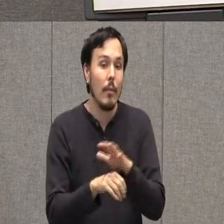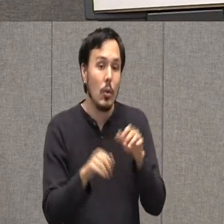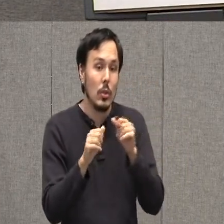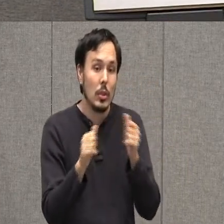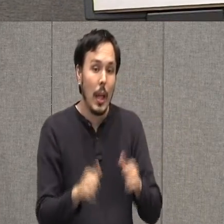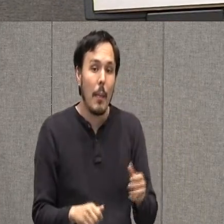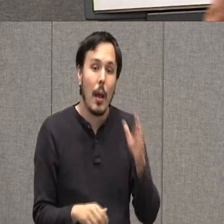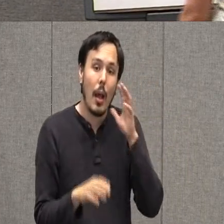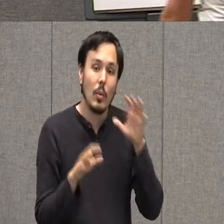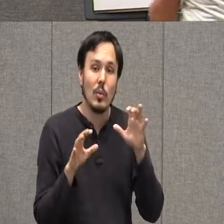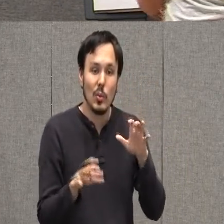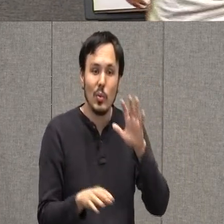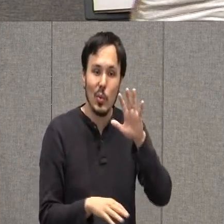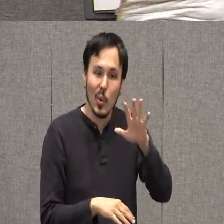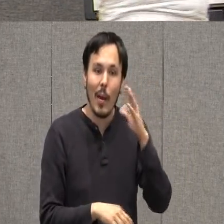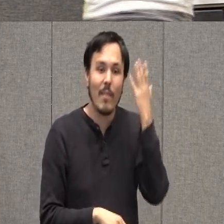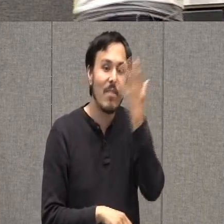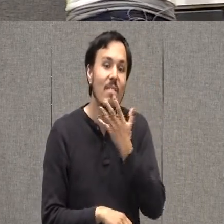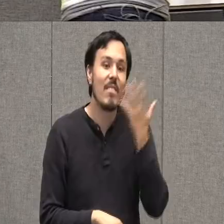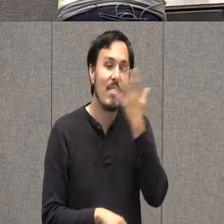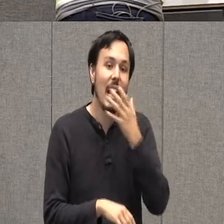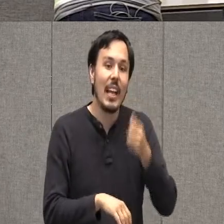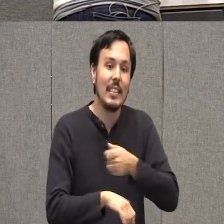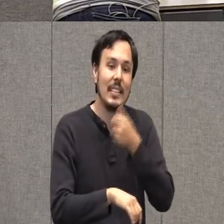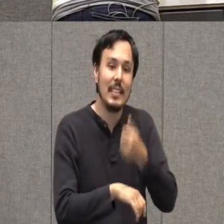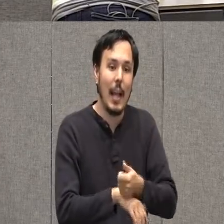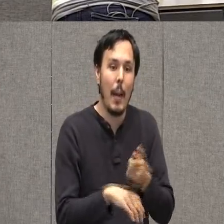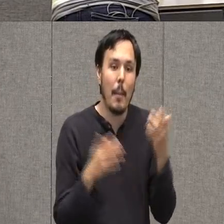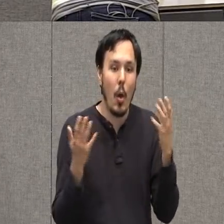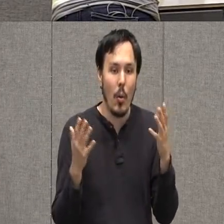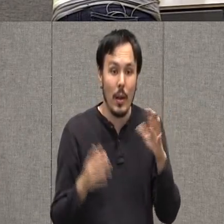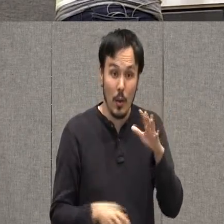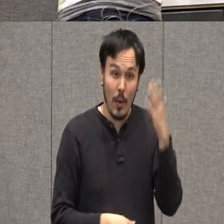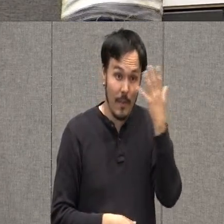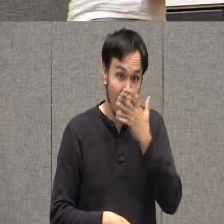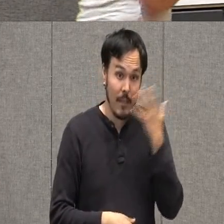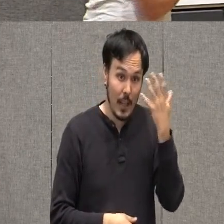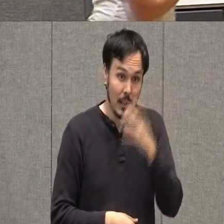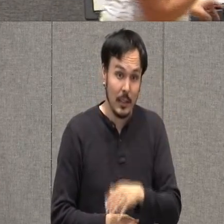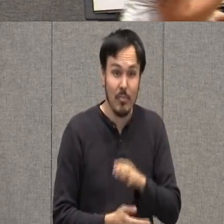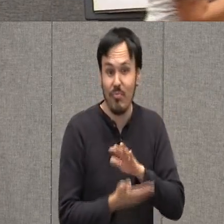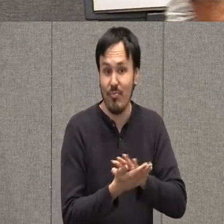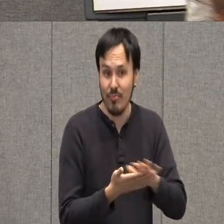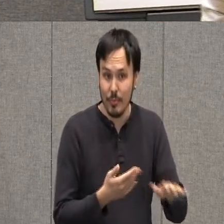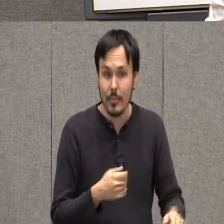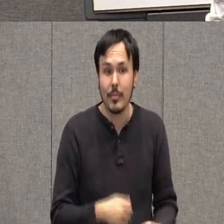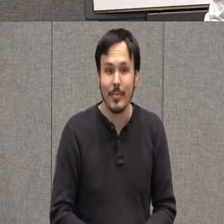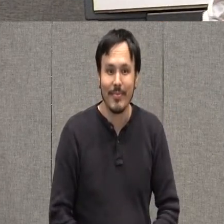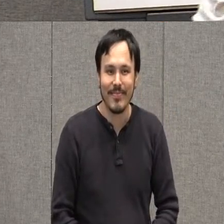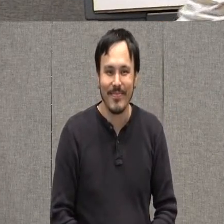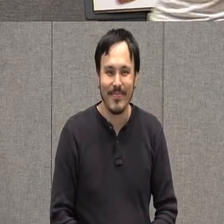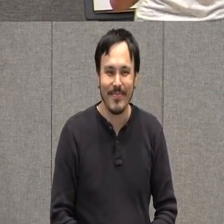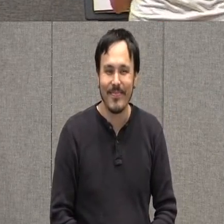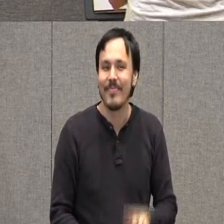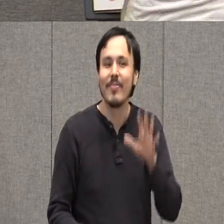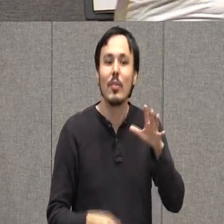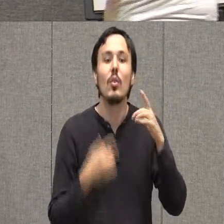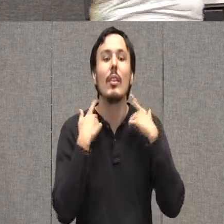I'm gonna get your face a little bit set up already. Your face is right here, there we go. And then we have our neck.